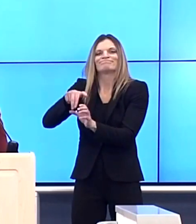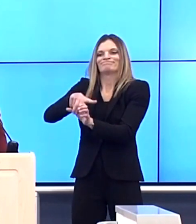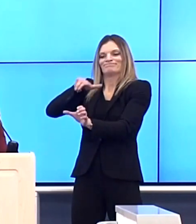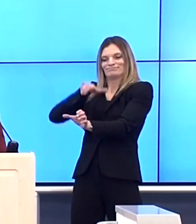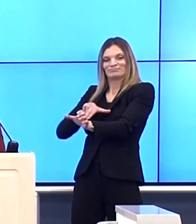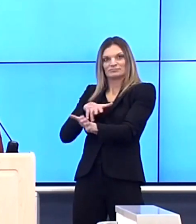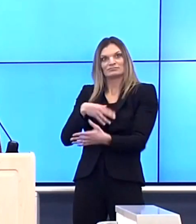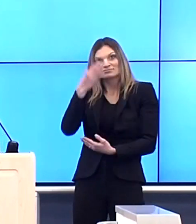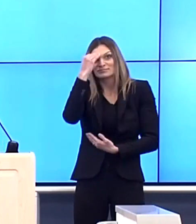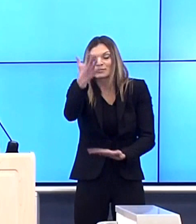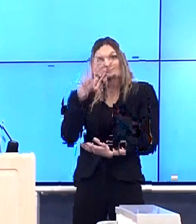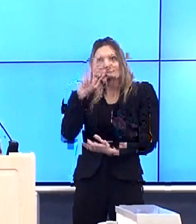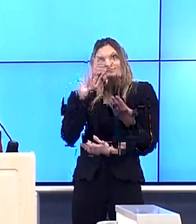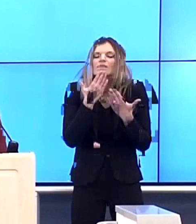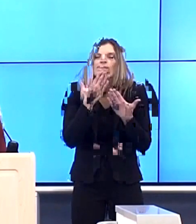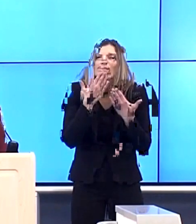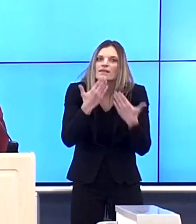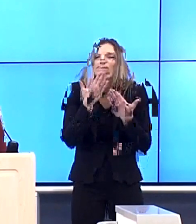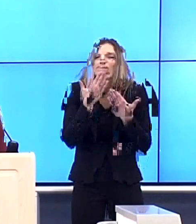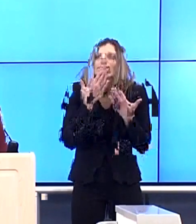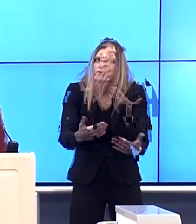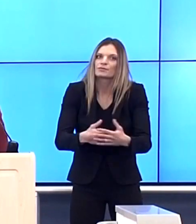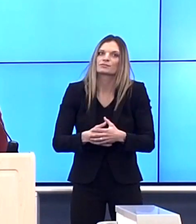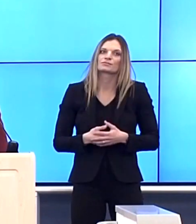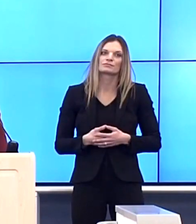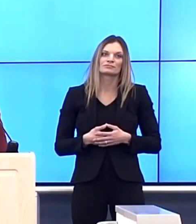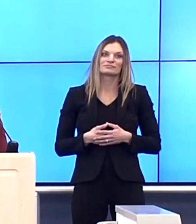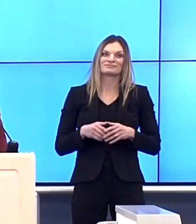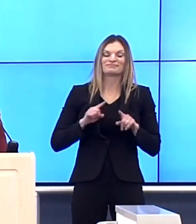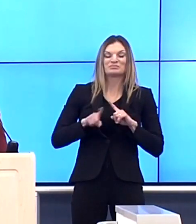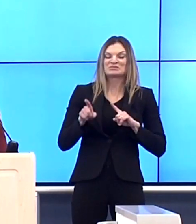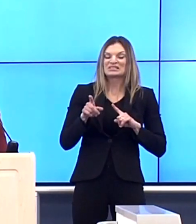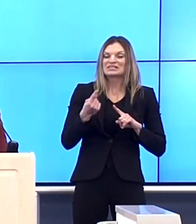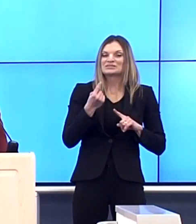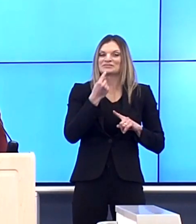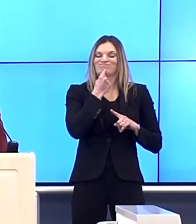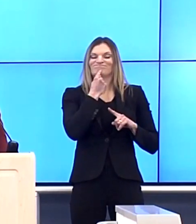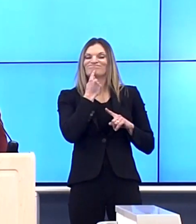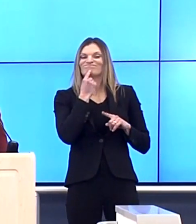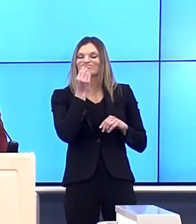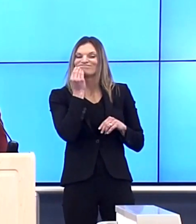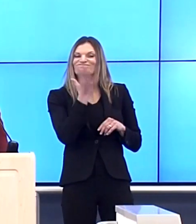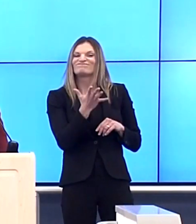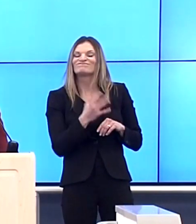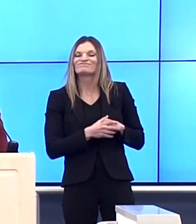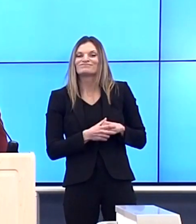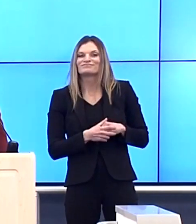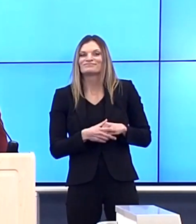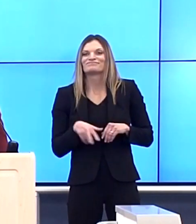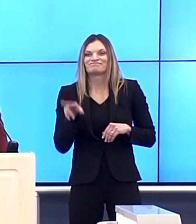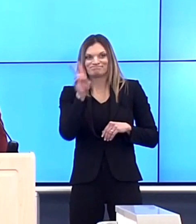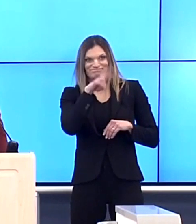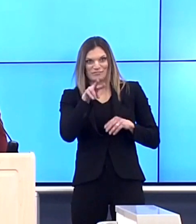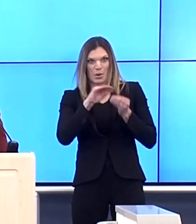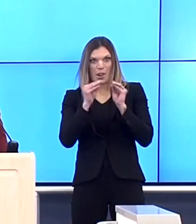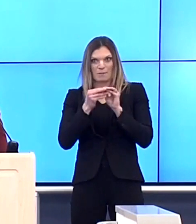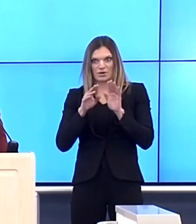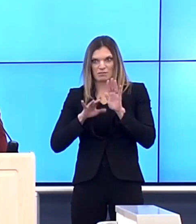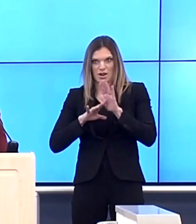NOT GATHERING IN GROUPS, YOU’RE ANK YOU.PLEASE ON DOING THAT. B ANK YOU.PLEASE ON DOING THAT. B UNFORTUNATELY, PACED ON THE DATA UNFORTUNATELY, PACED ON THE DATA THAT WE ARE SEEING, OUR